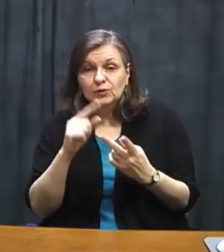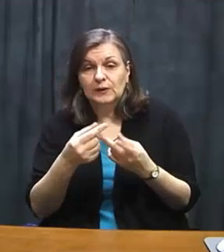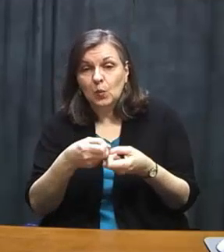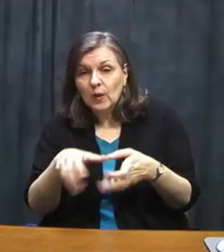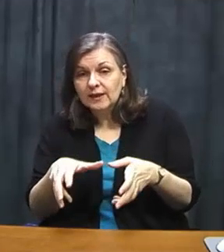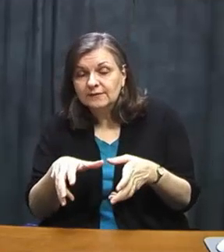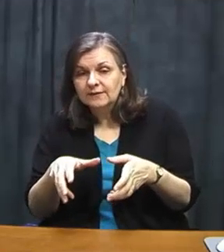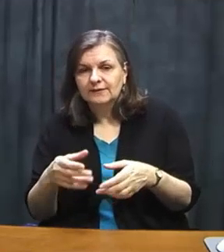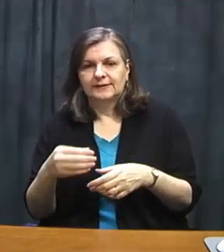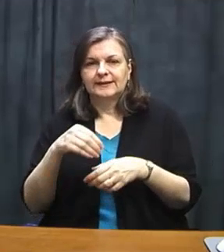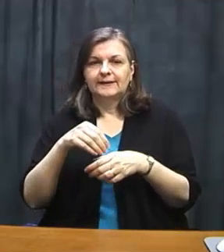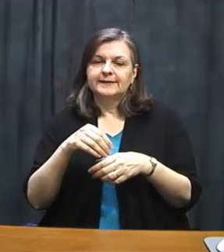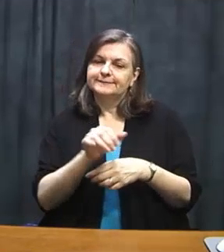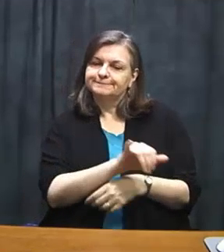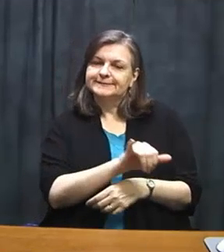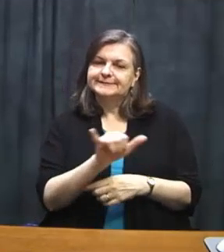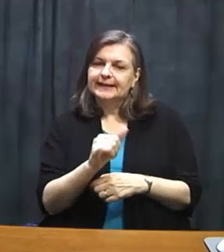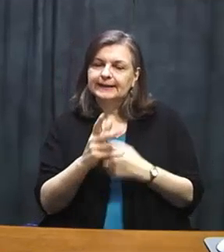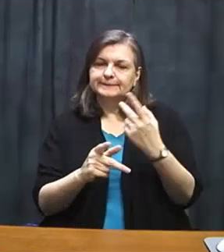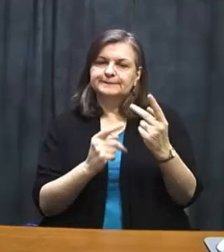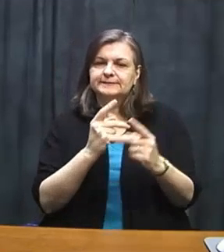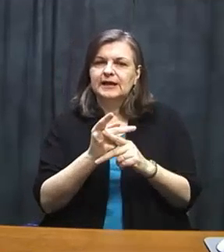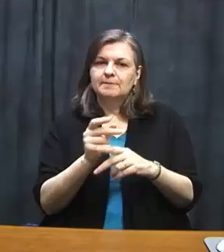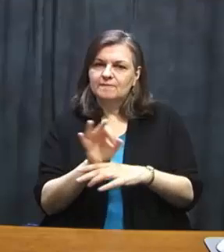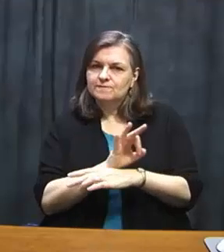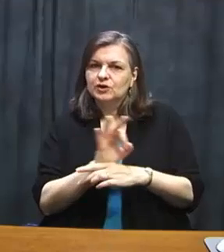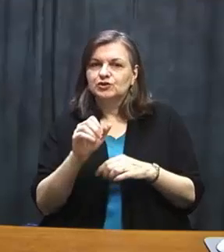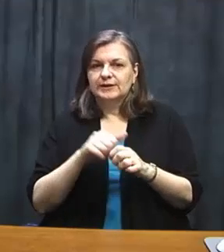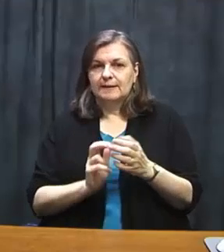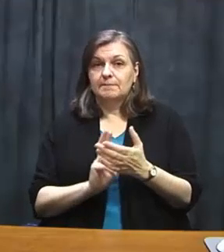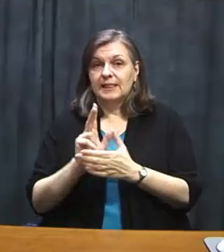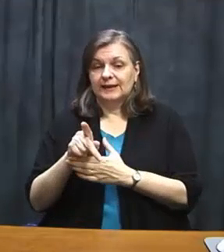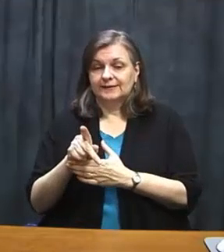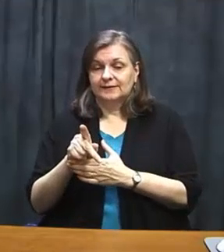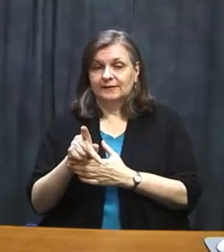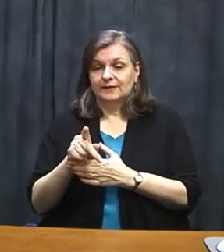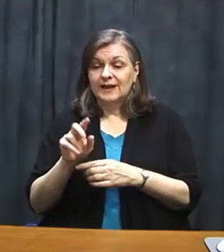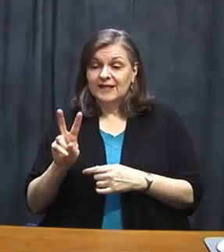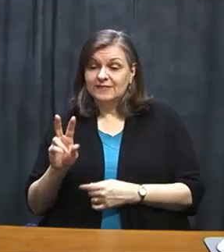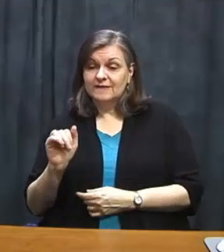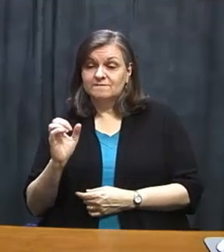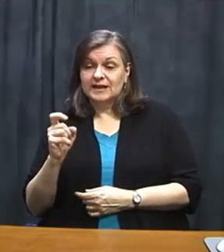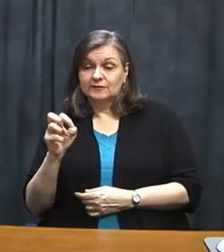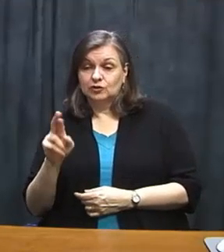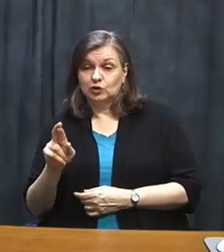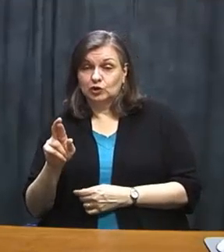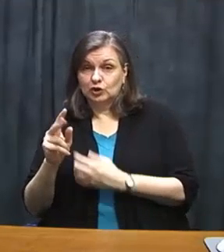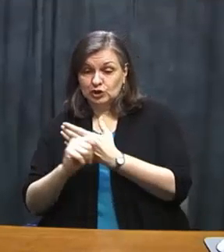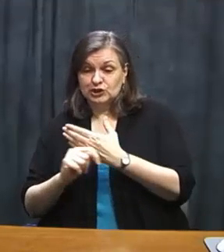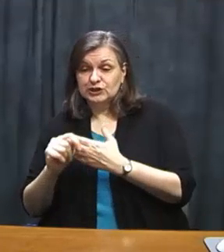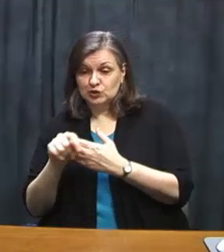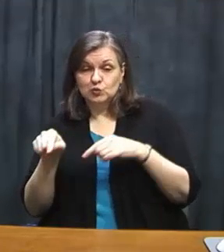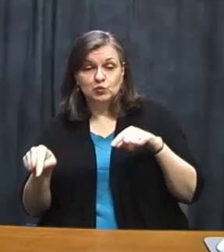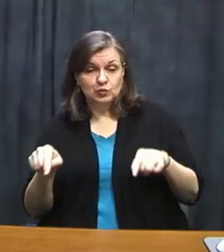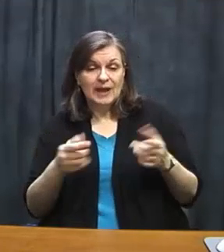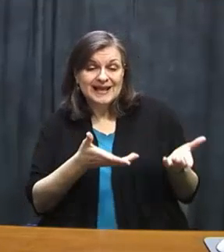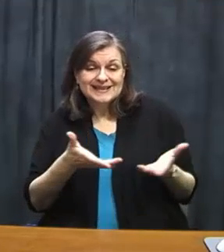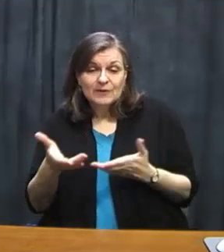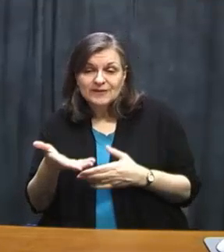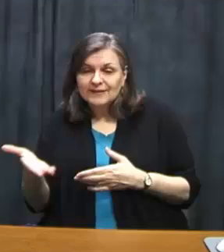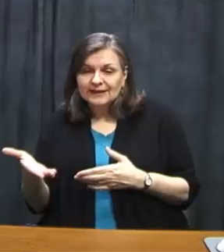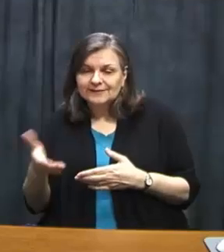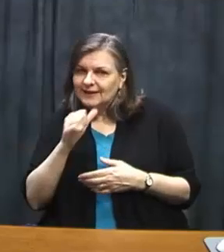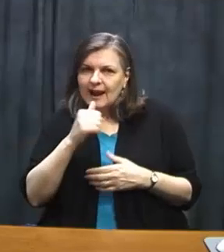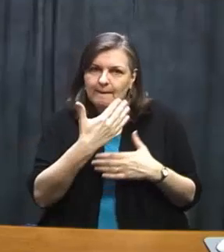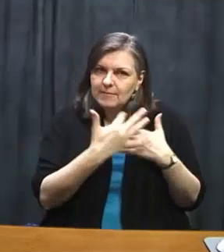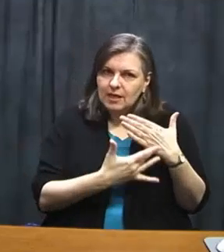the vascular tissue has the same function in plants it just doesn't have blood -- we talk about sap